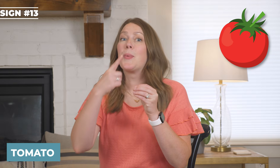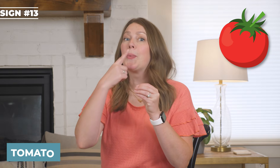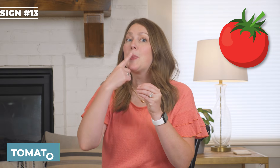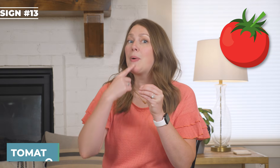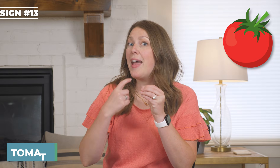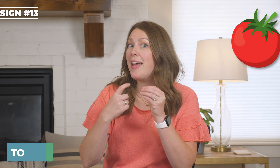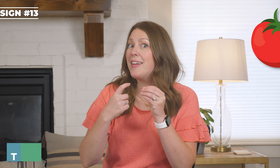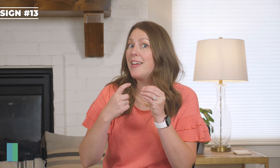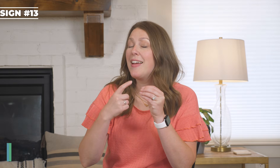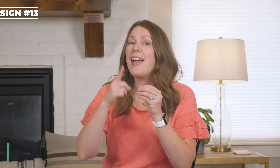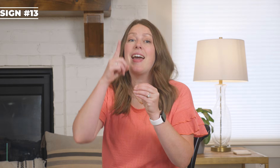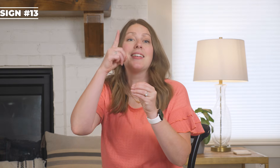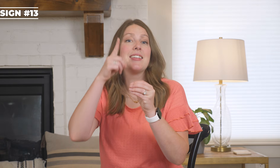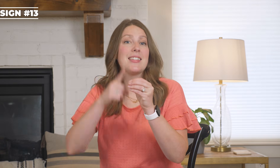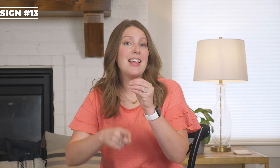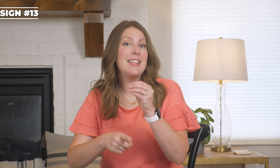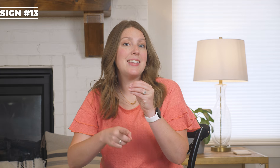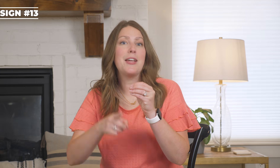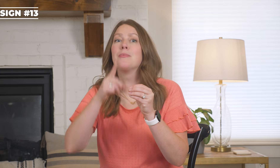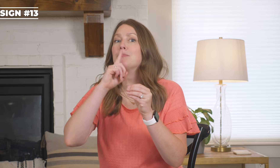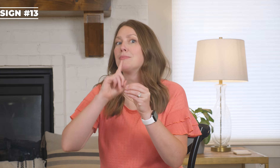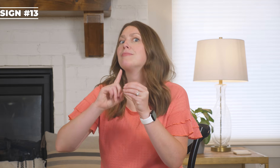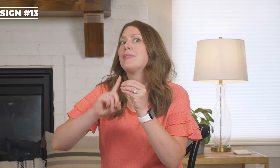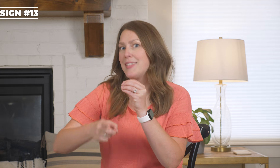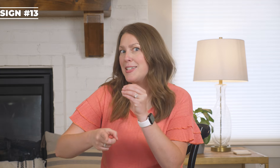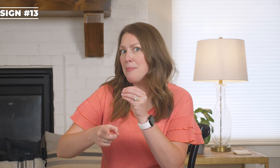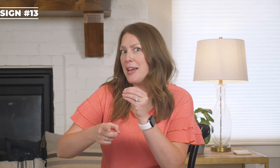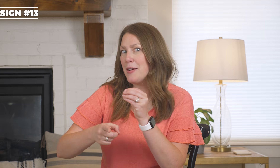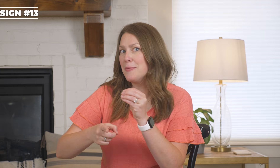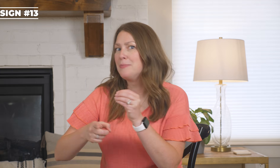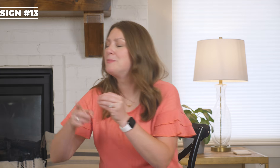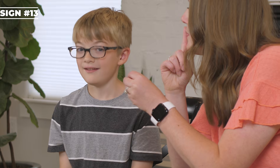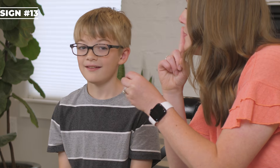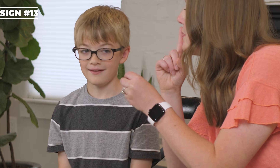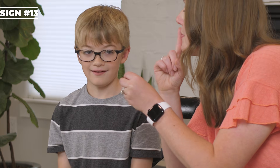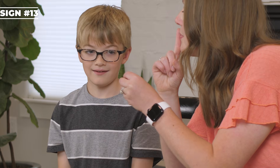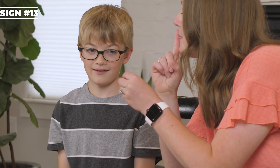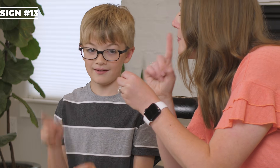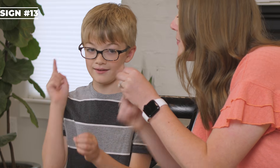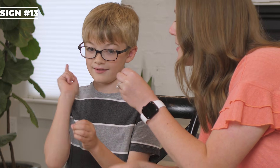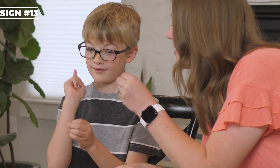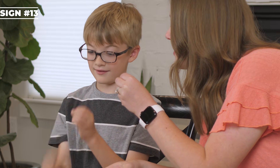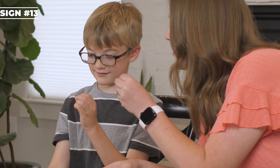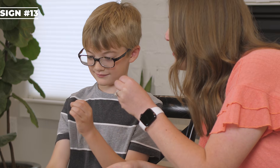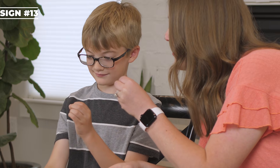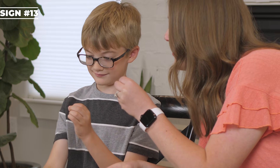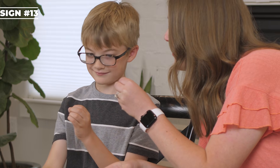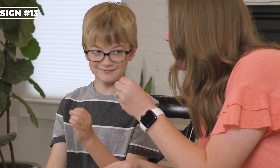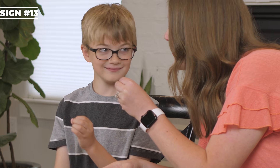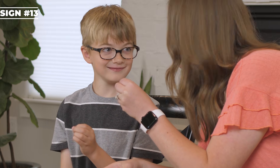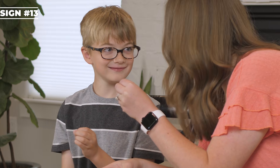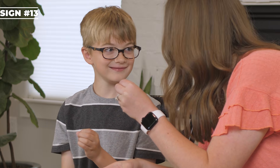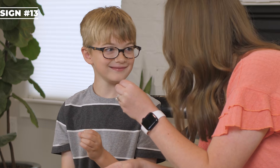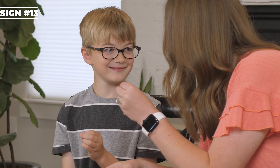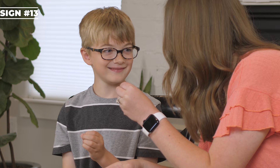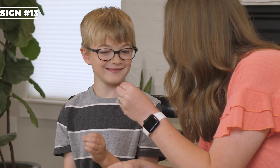Red and slicing. Tomato. He sliced it.